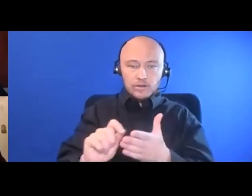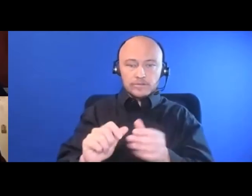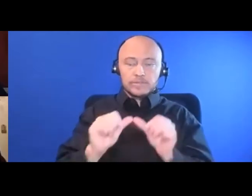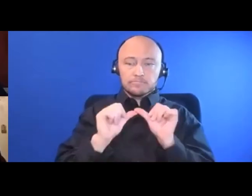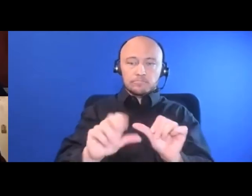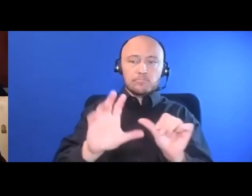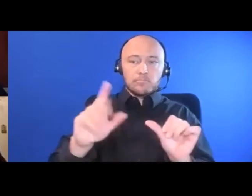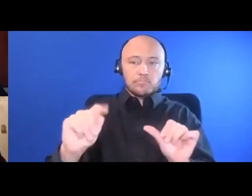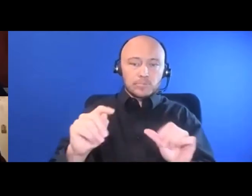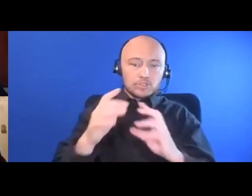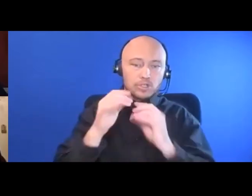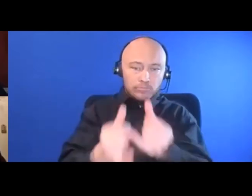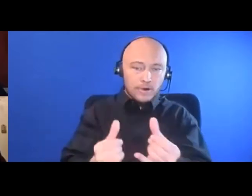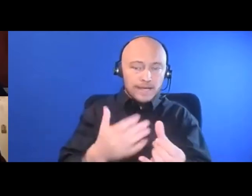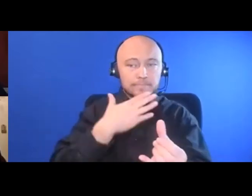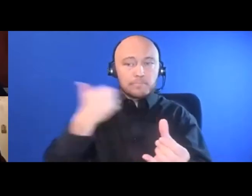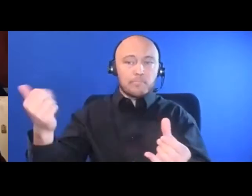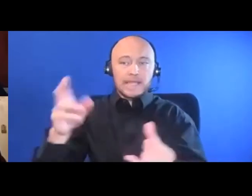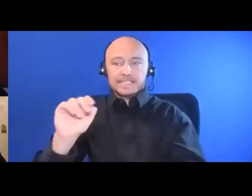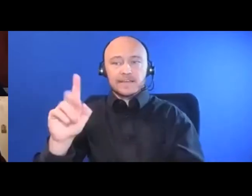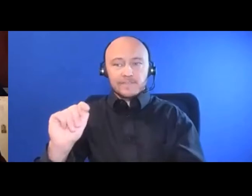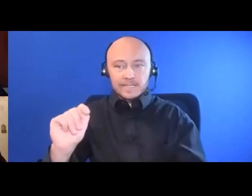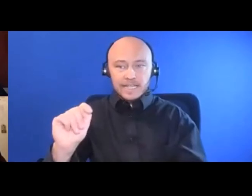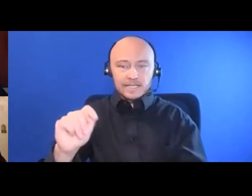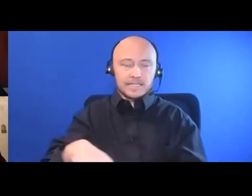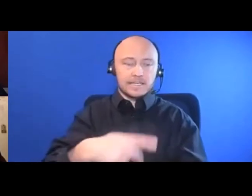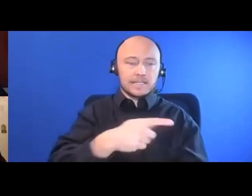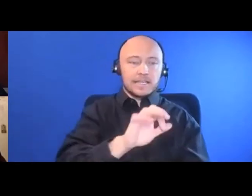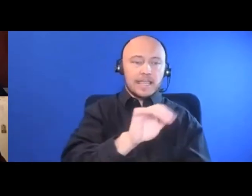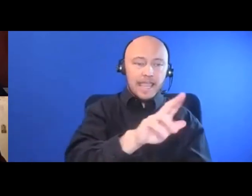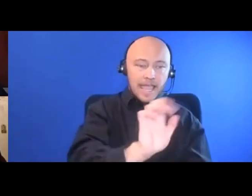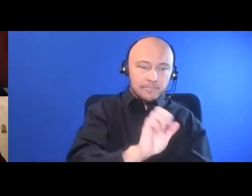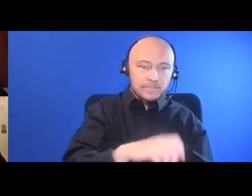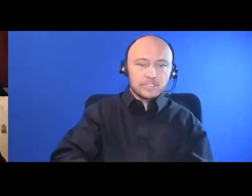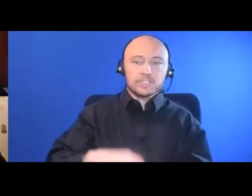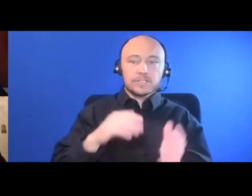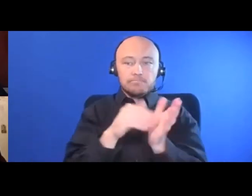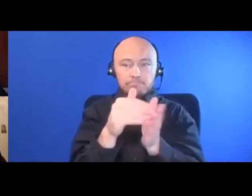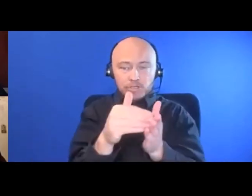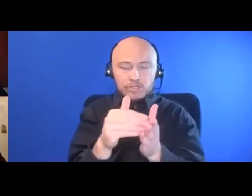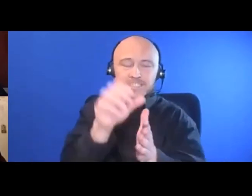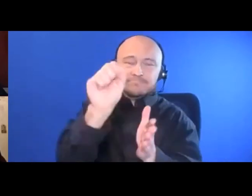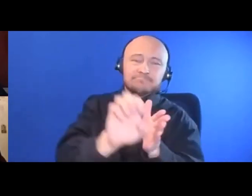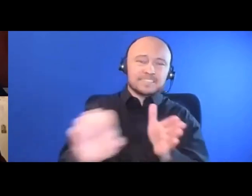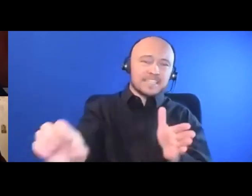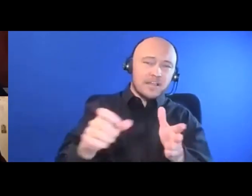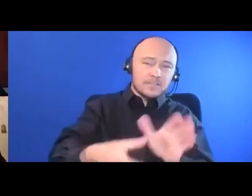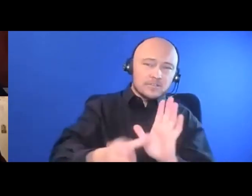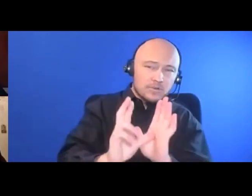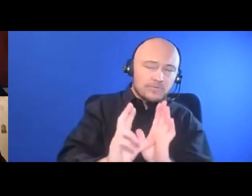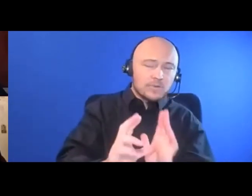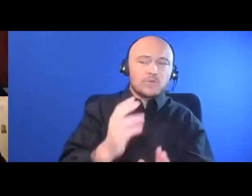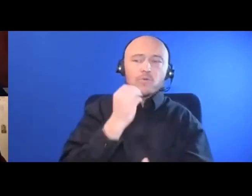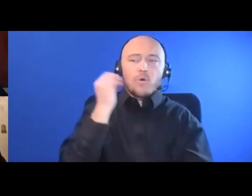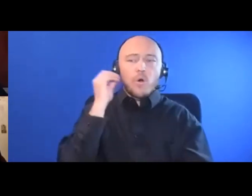and Best of The Met and appears in Apogee, The Millions, Southeast Review, Tahoma Literary Review,